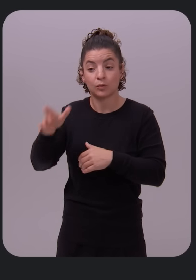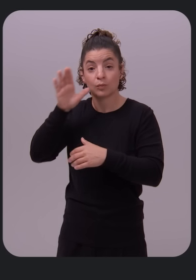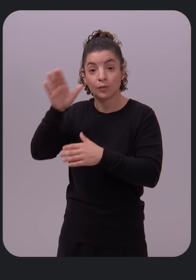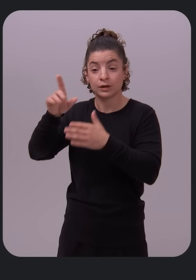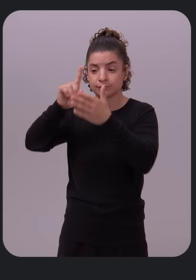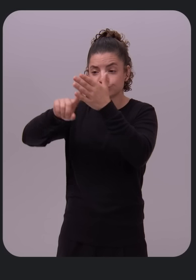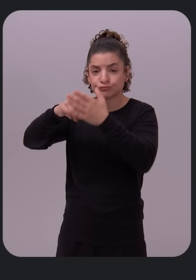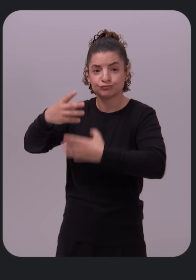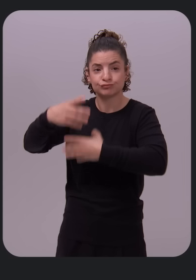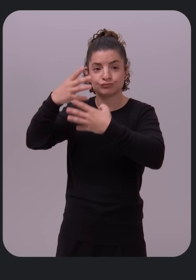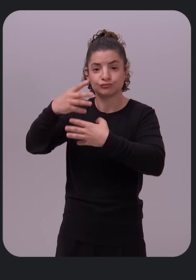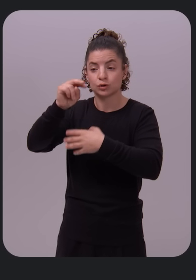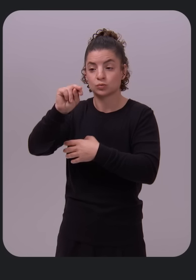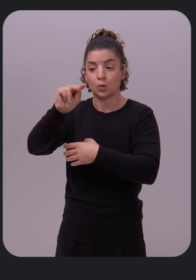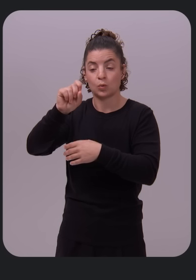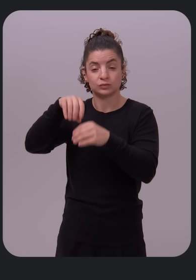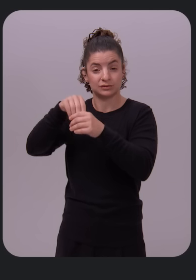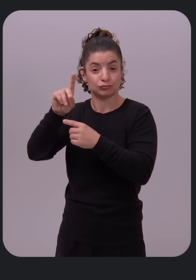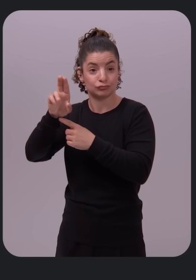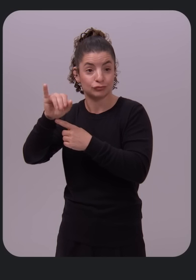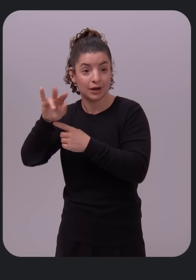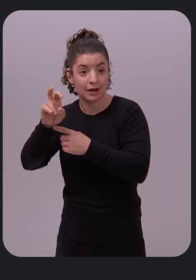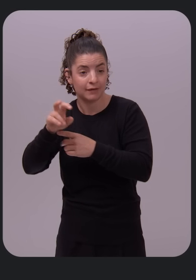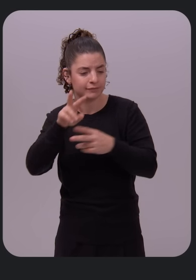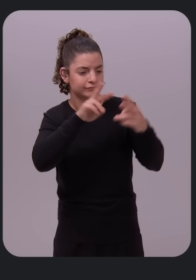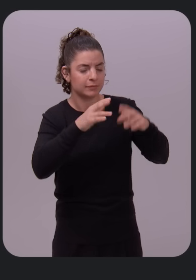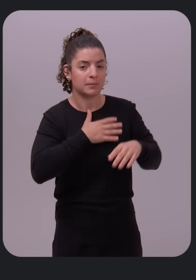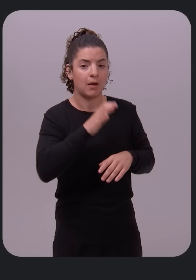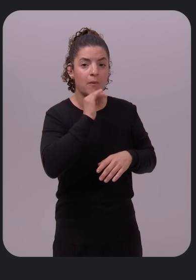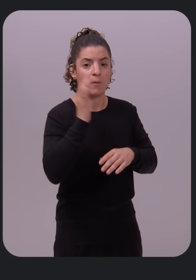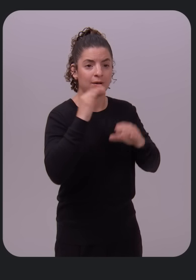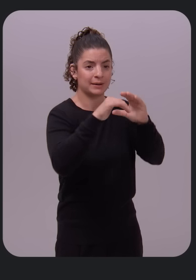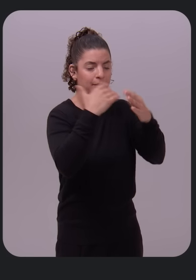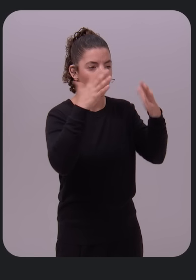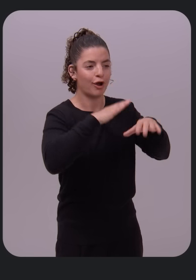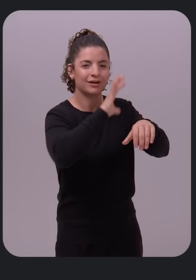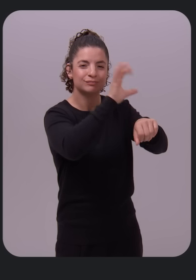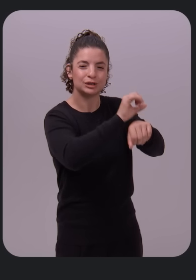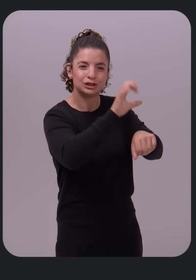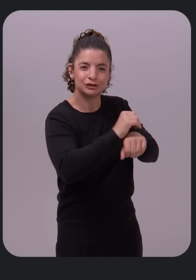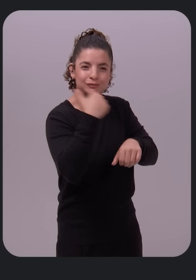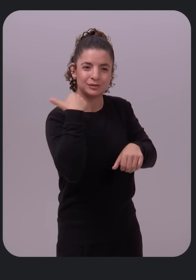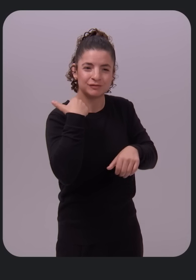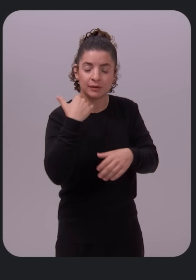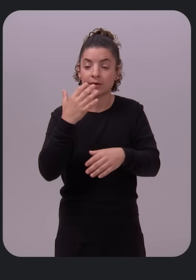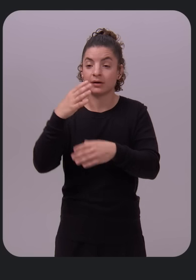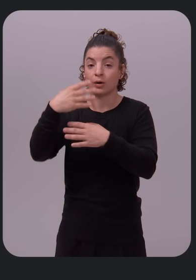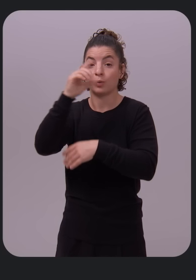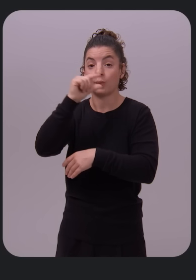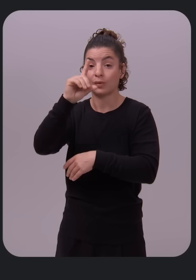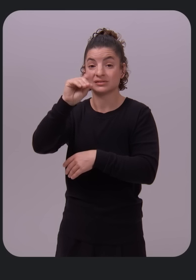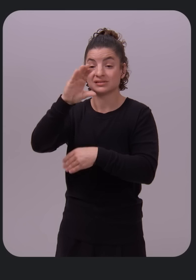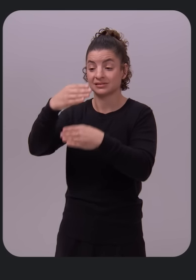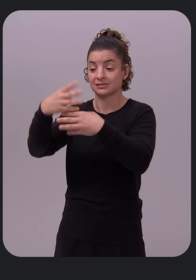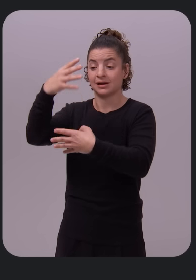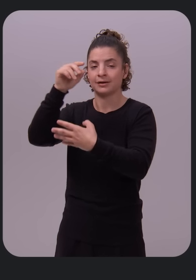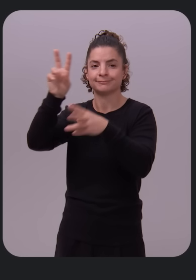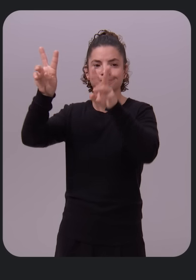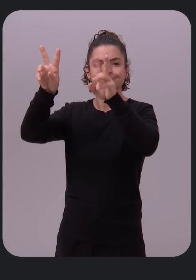looking up my notes in Drive, scanning past emails for reservations, and finding my itinerary in Google Docs,